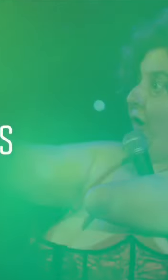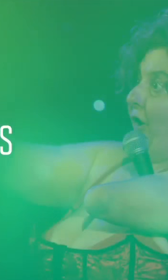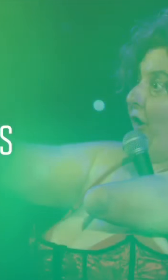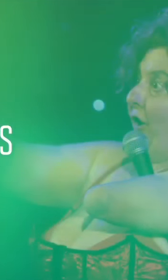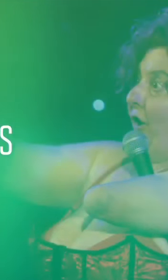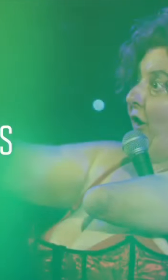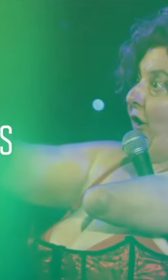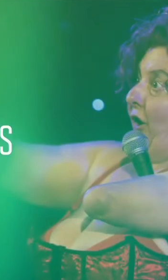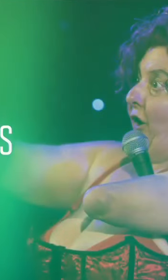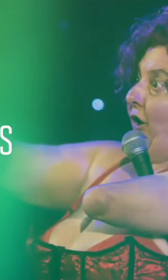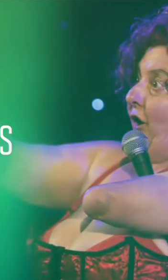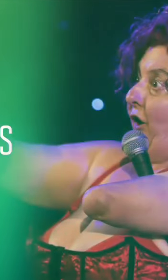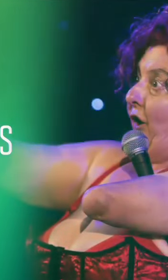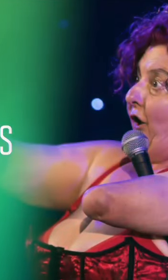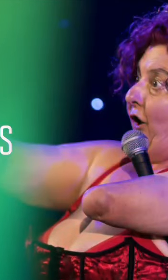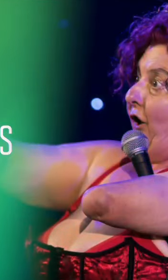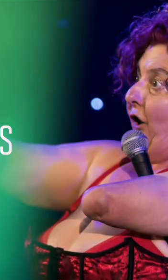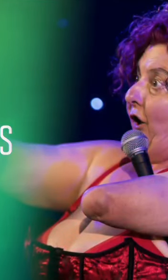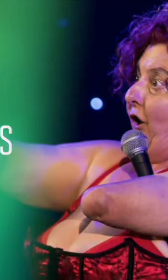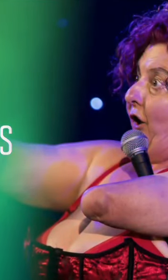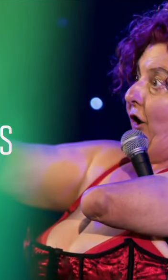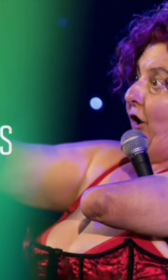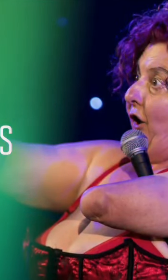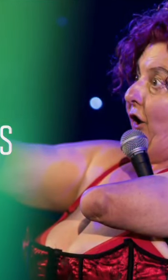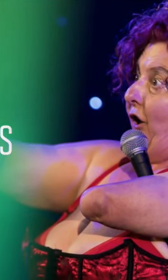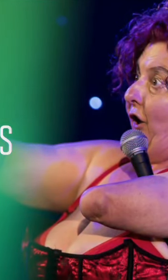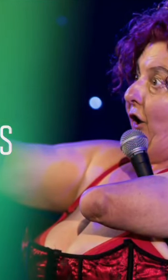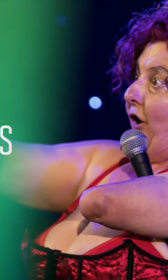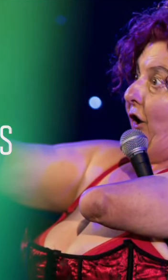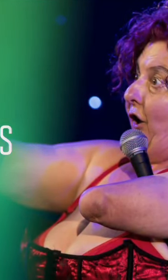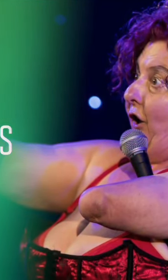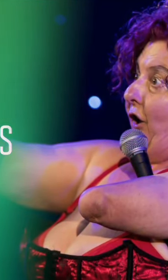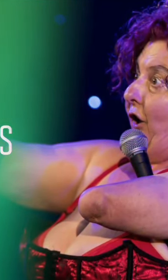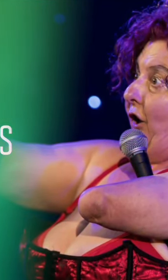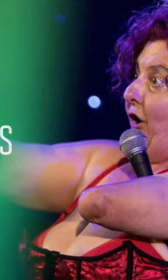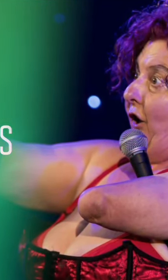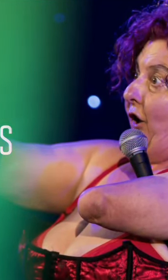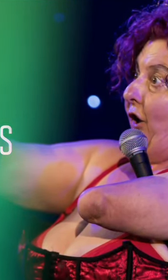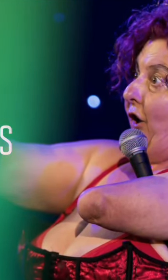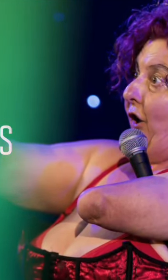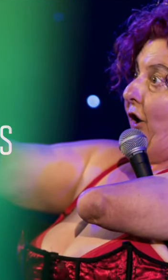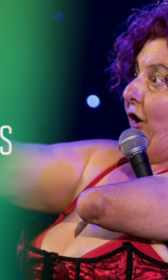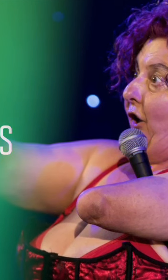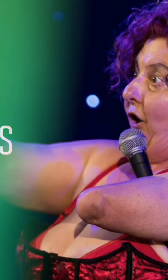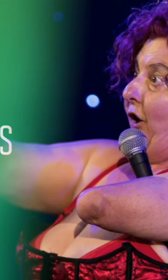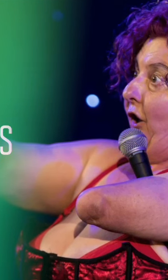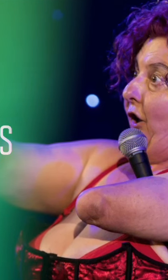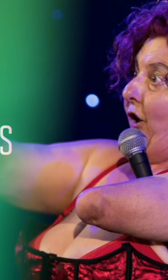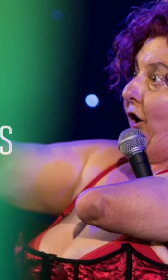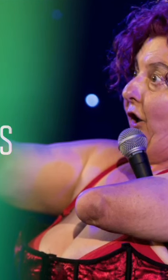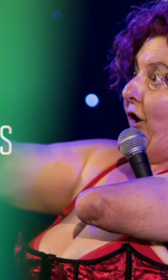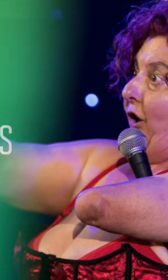The recipient of the 2020 Australia Council Ros Bower Award for Community Arts and Cultural Development is Kath Duncan.